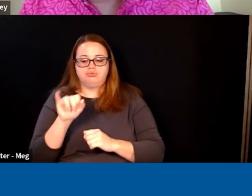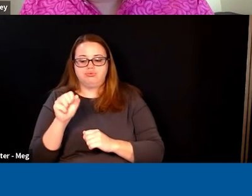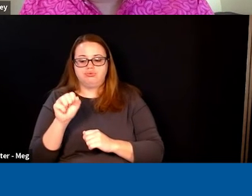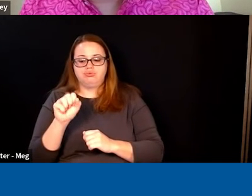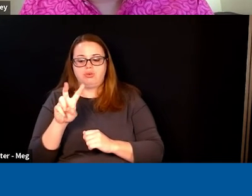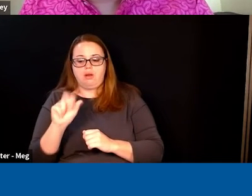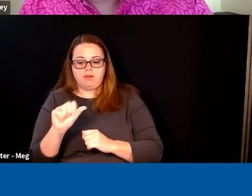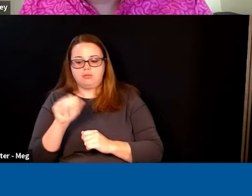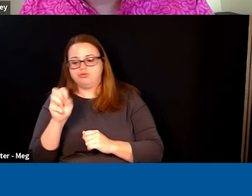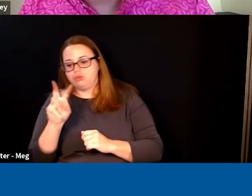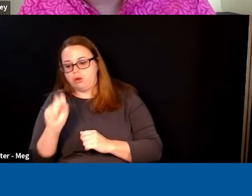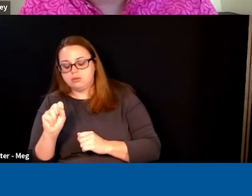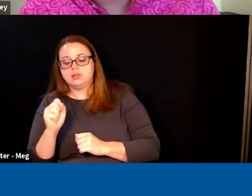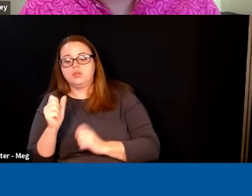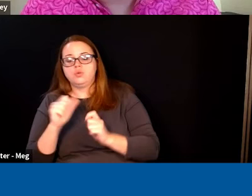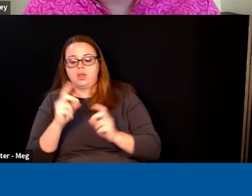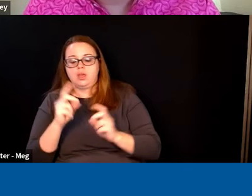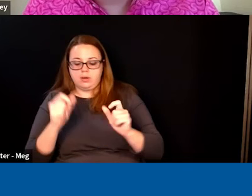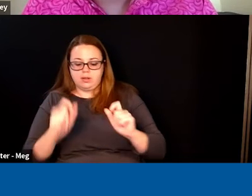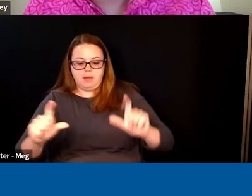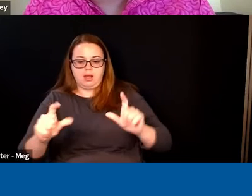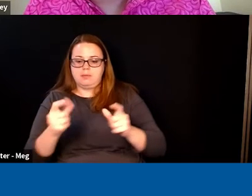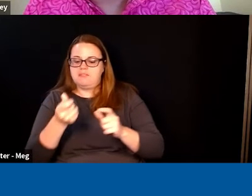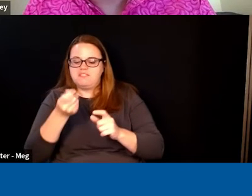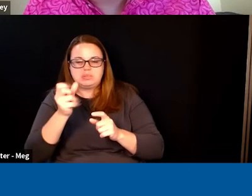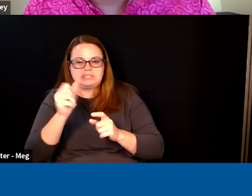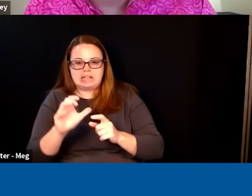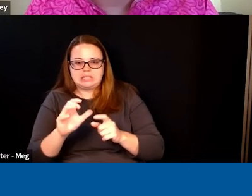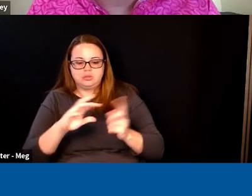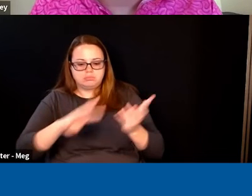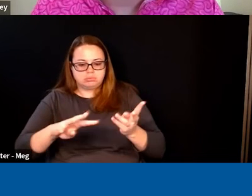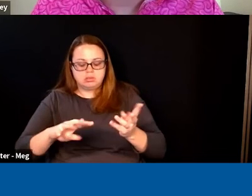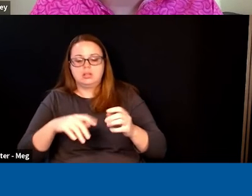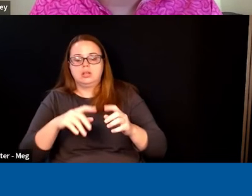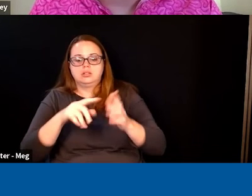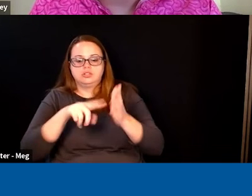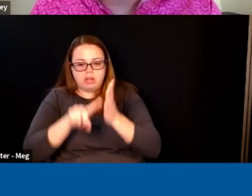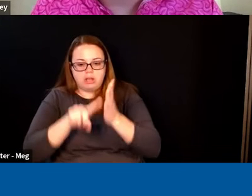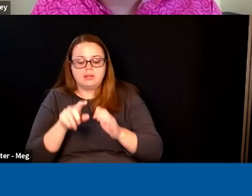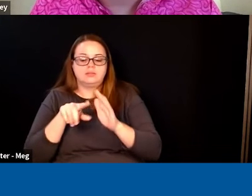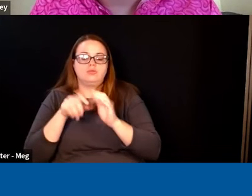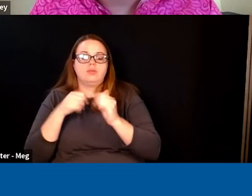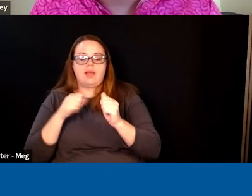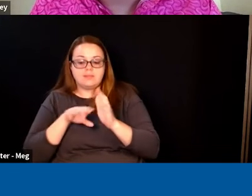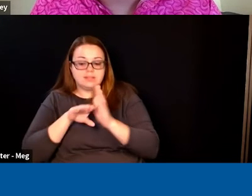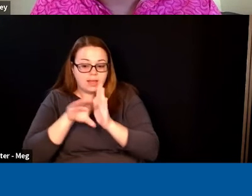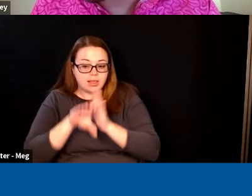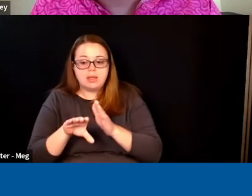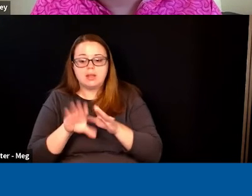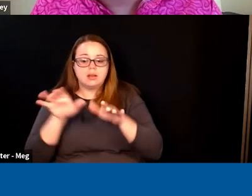and you can quickly pop this up, it takes seconds to boot up. You can also have a development tunnel. So things that you're working on on your Mac,